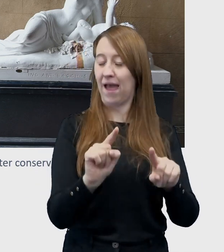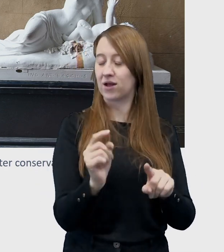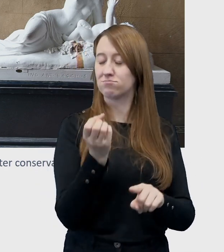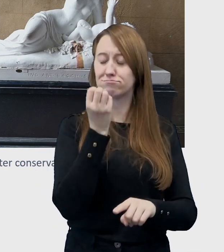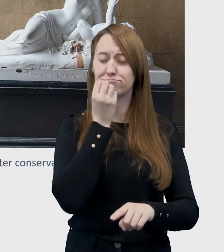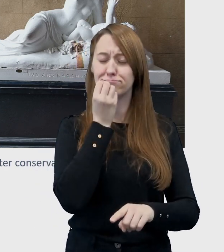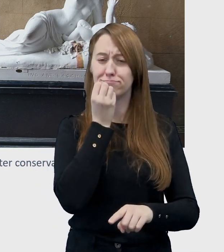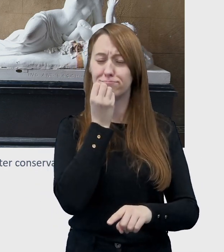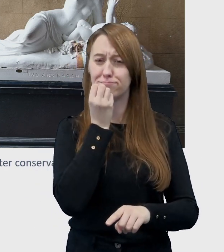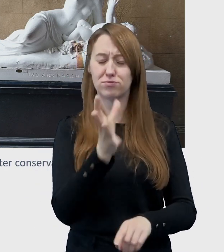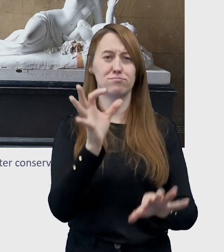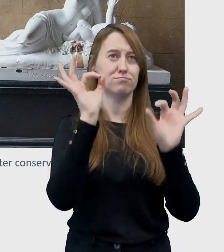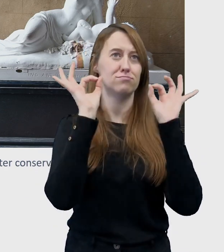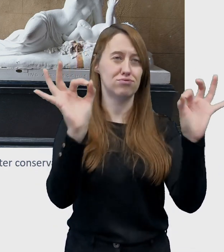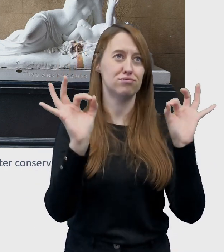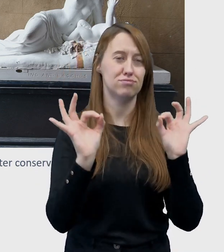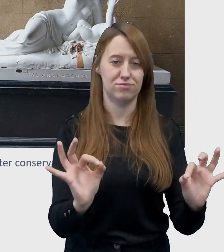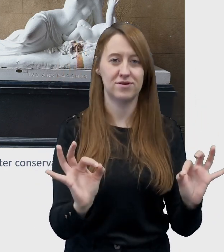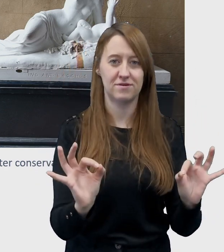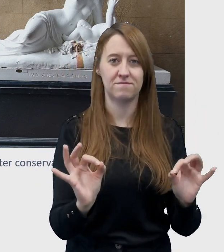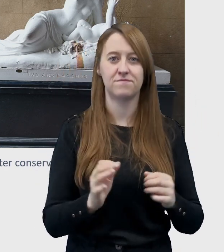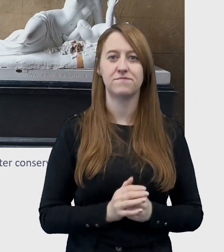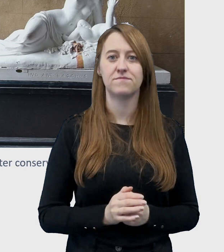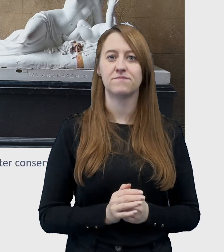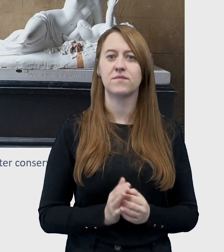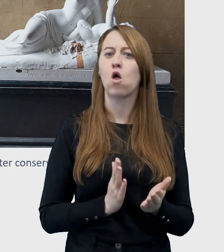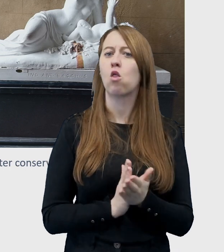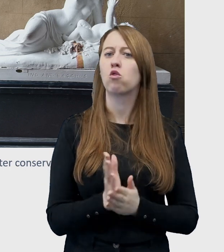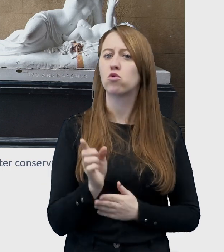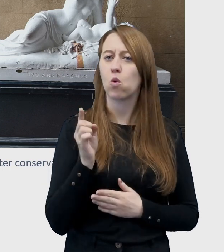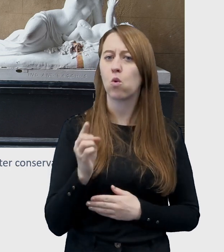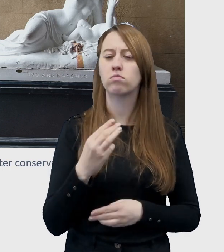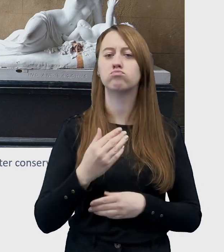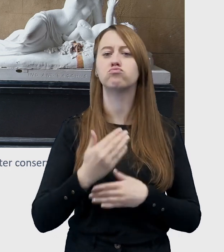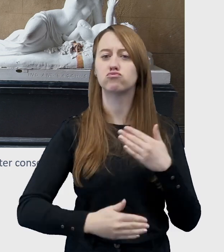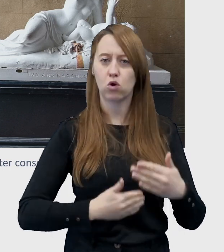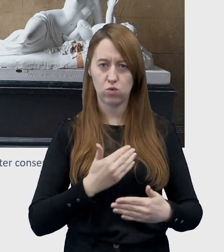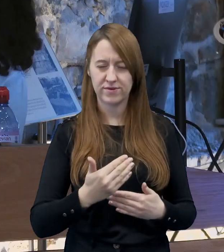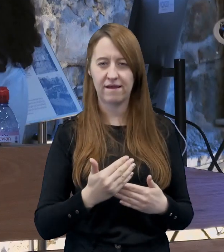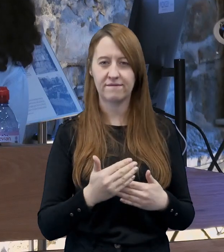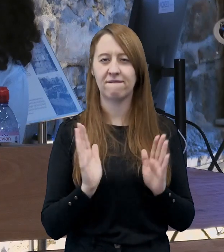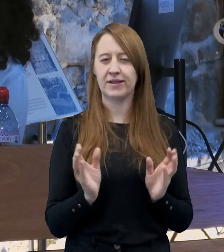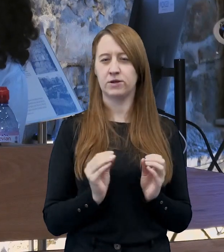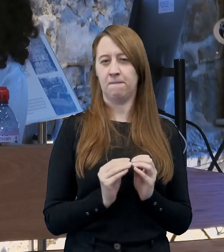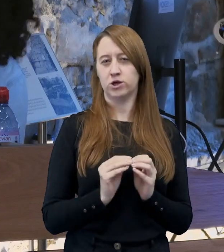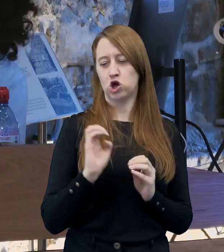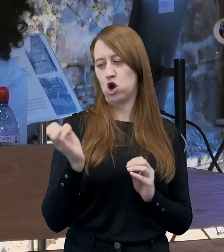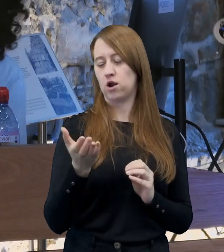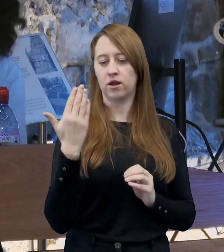Now during the during the works as well - as I note, as I mentioned earlier, plaster casts - oh, sorry, I'm going to go